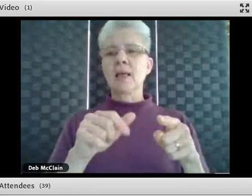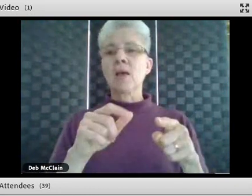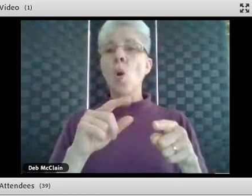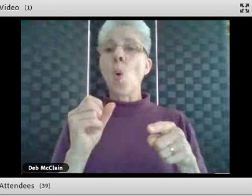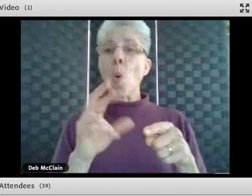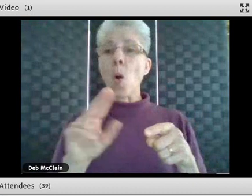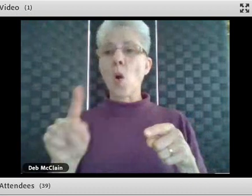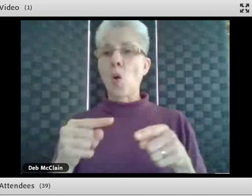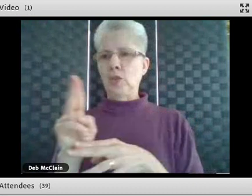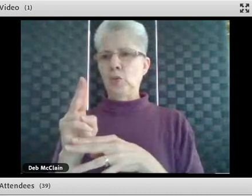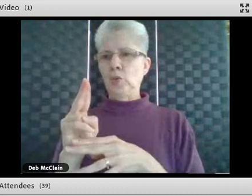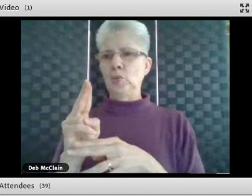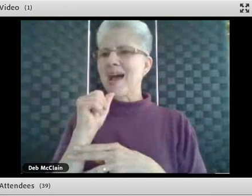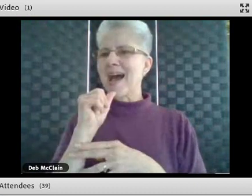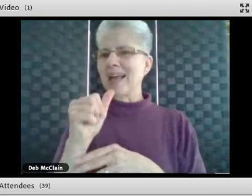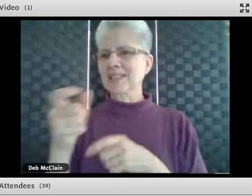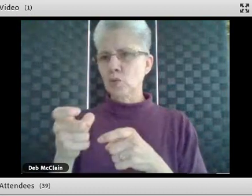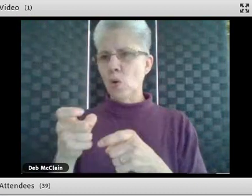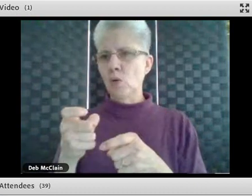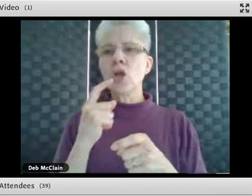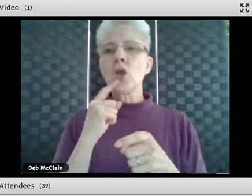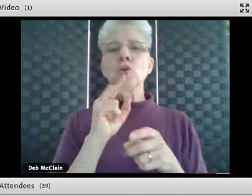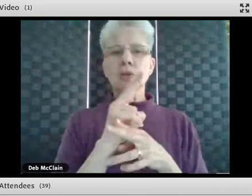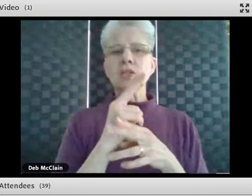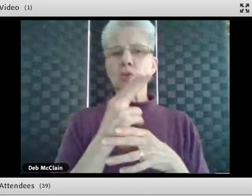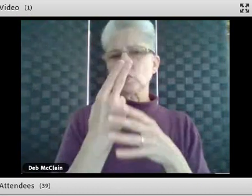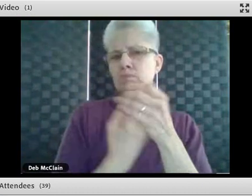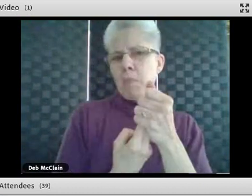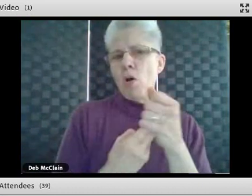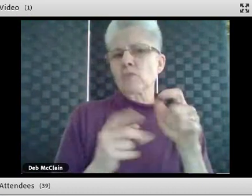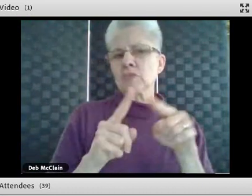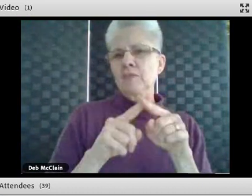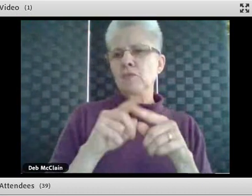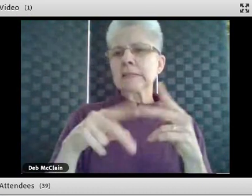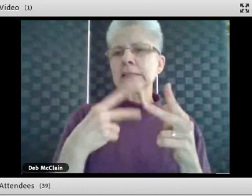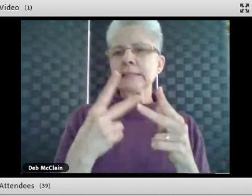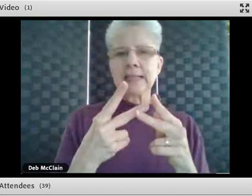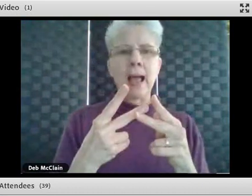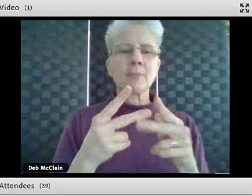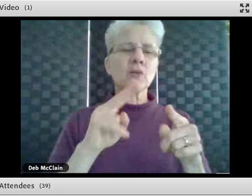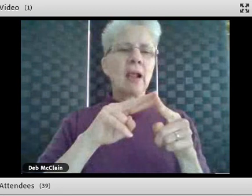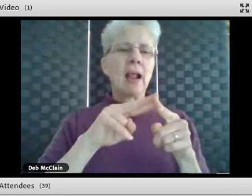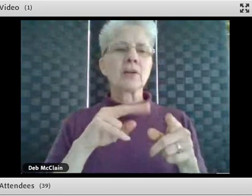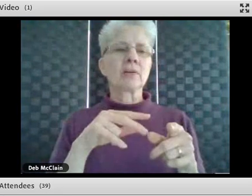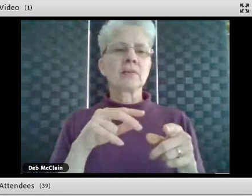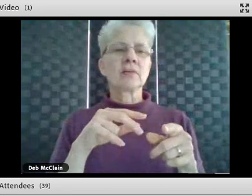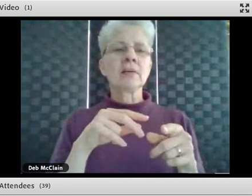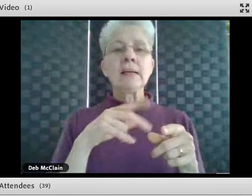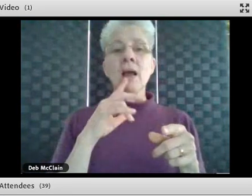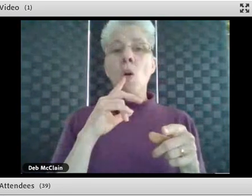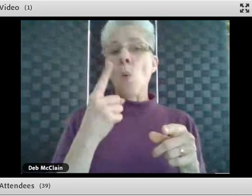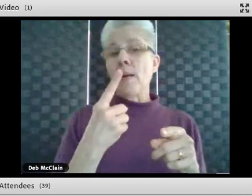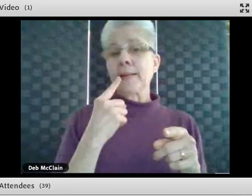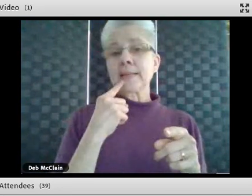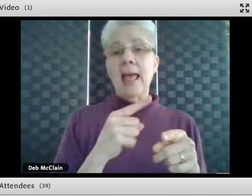So we can use these different types of vocabularies. Uncontrolled can just be like a keyword search, like a natural-language keyword search,